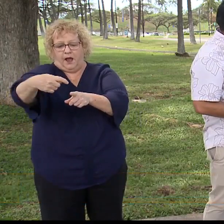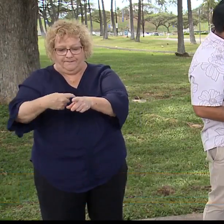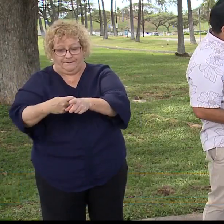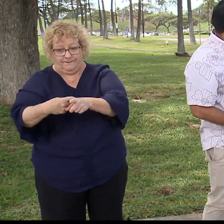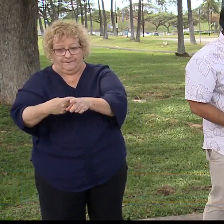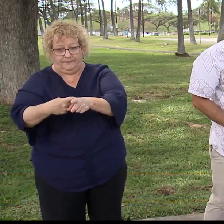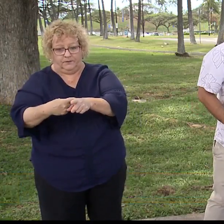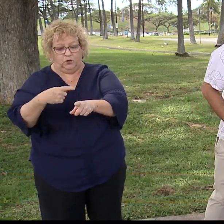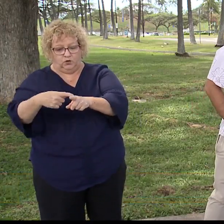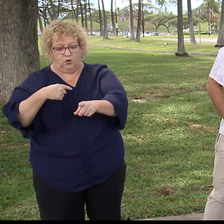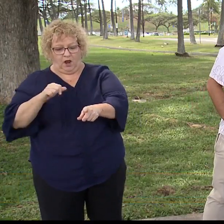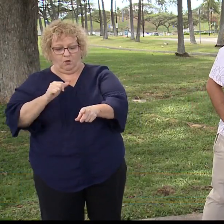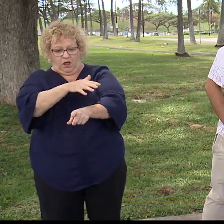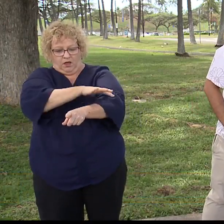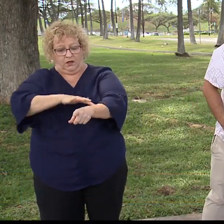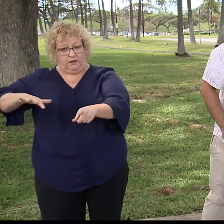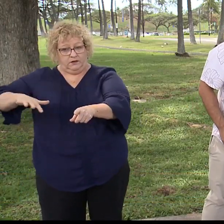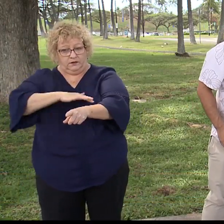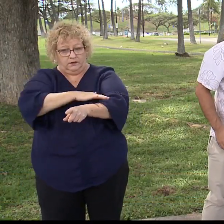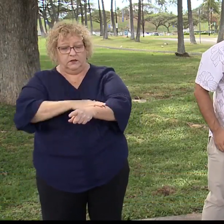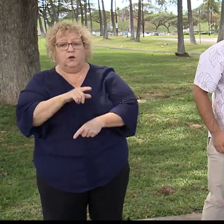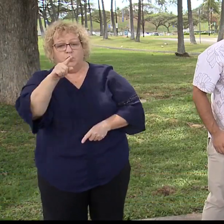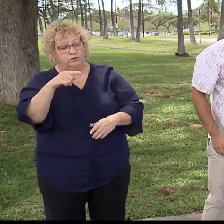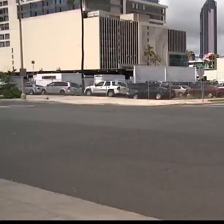DO YOU HAVE A DRY COUGH, FEVER